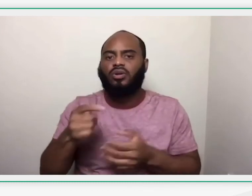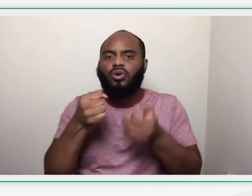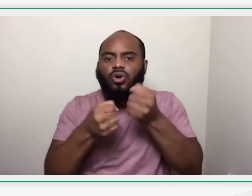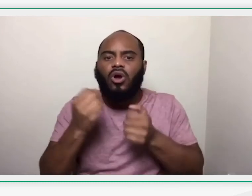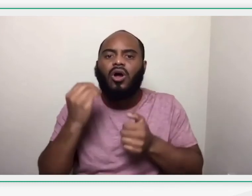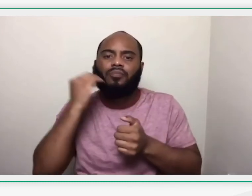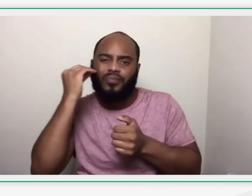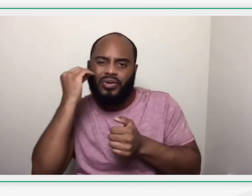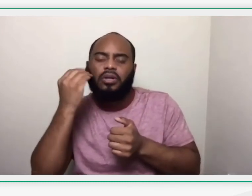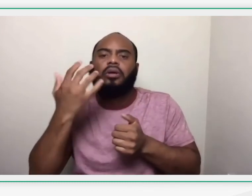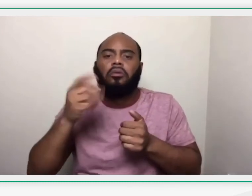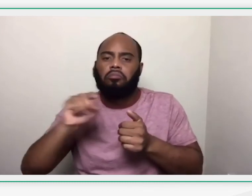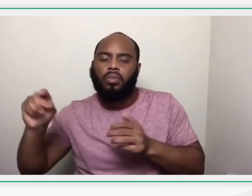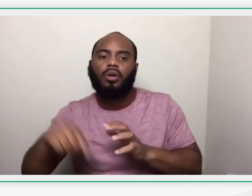Typically, it's for house and home,